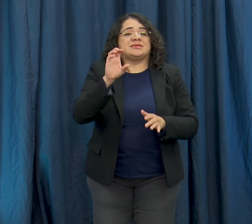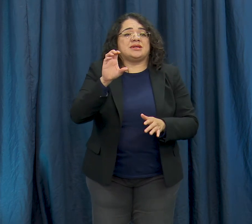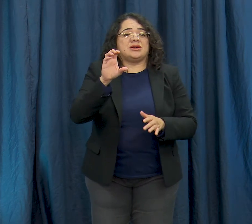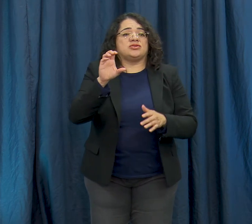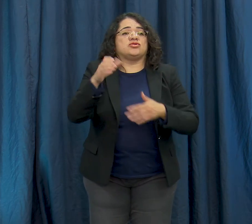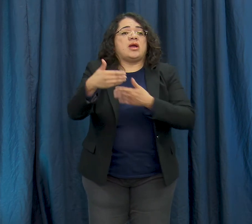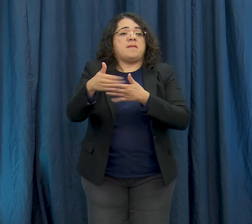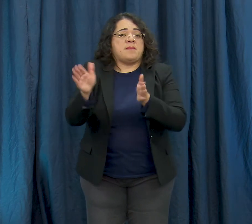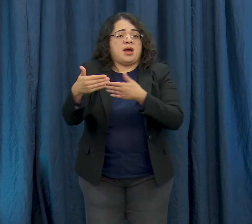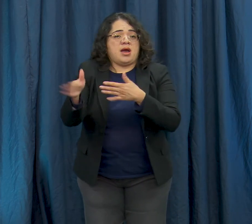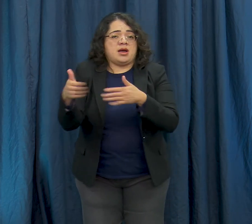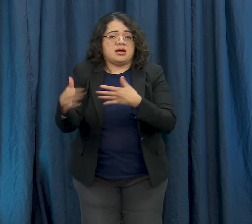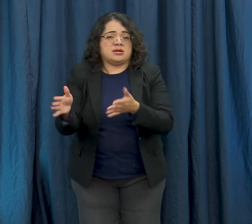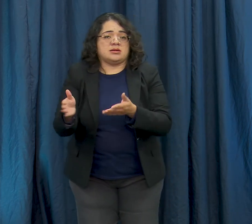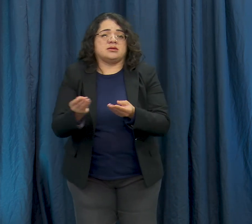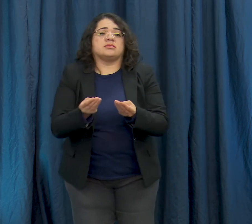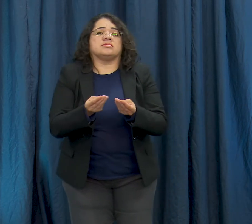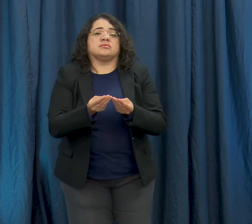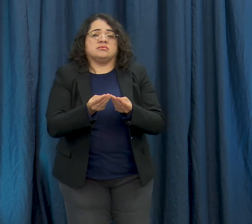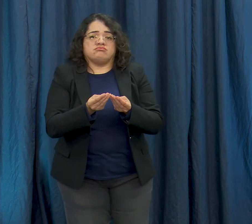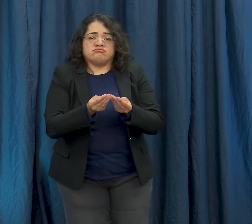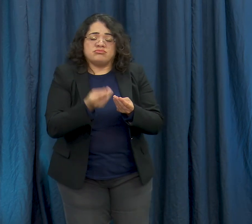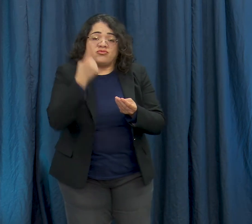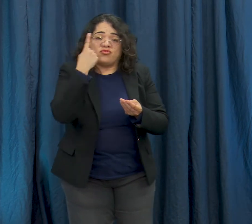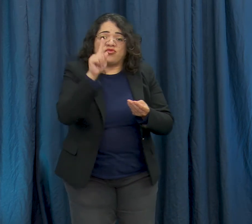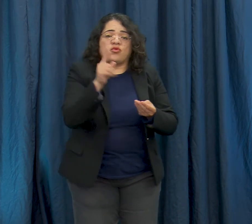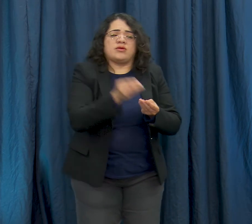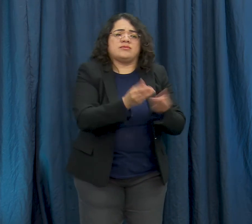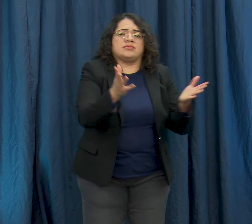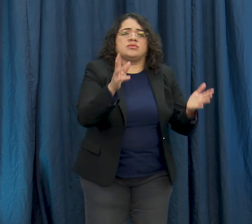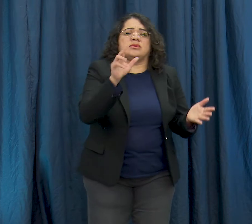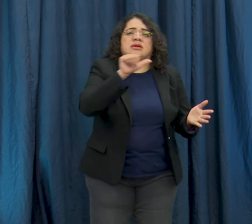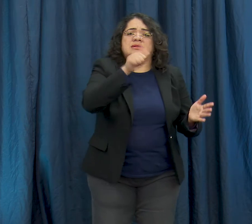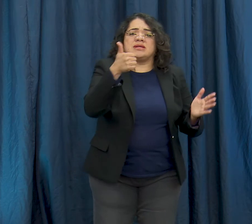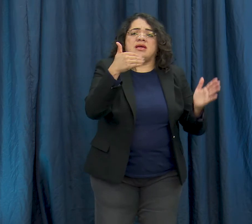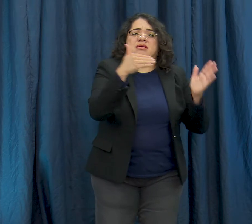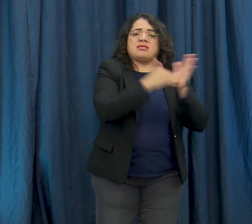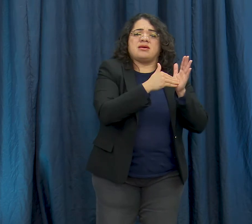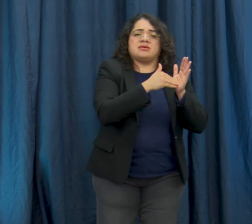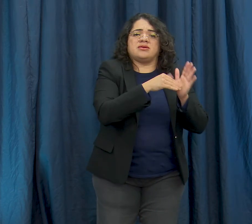suficientes para lament are a Diez mere cuatro cientos personas me gustaría